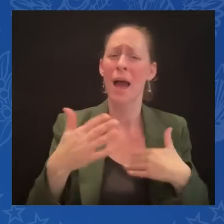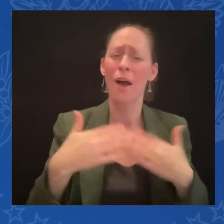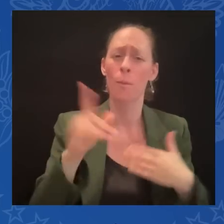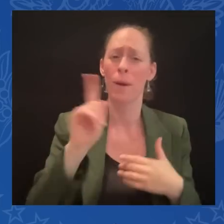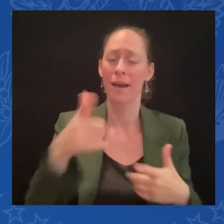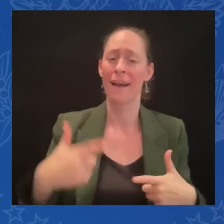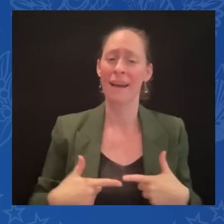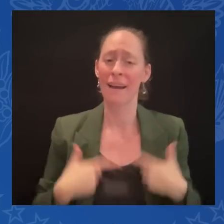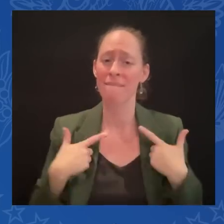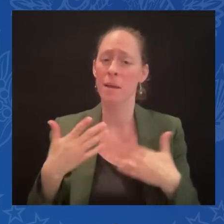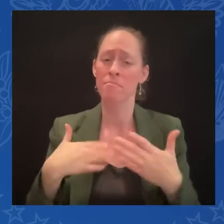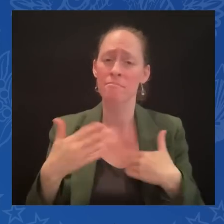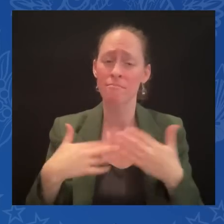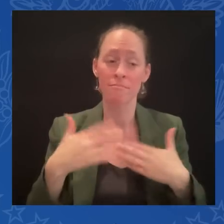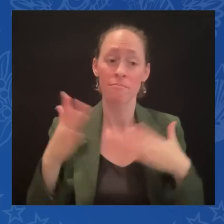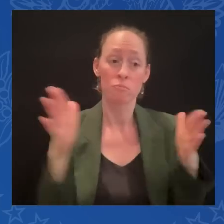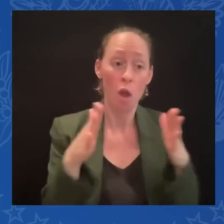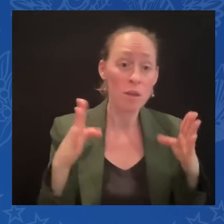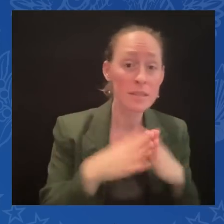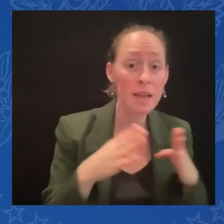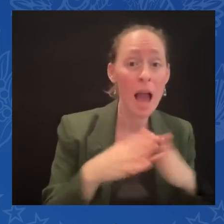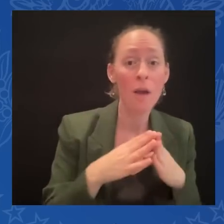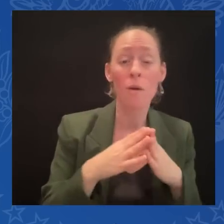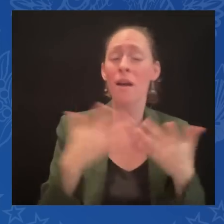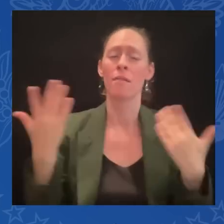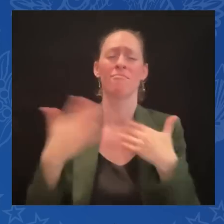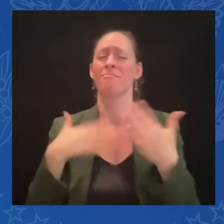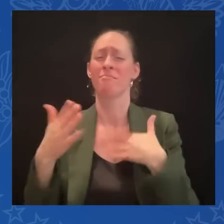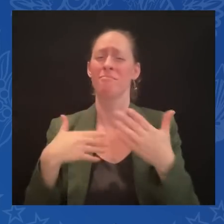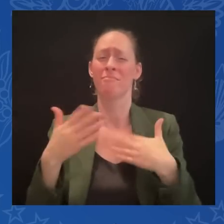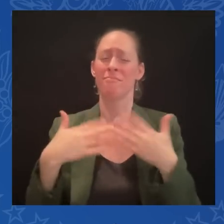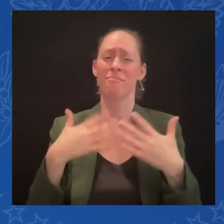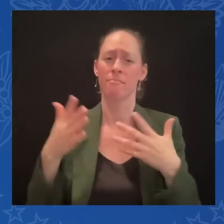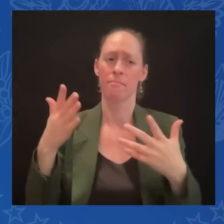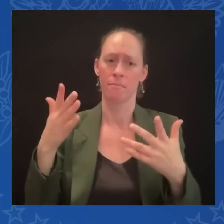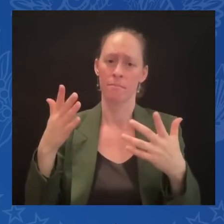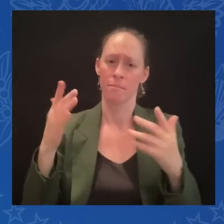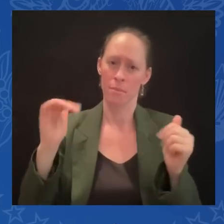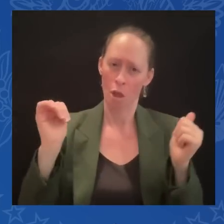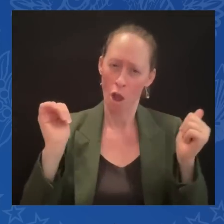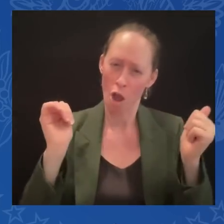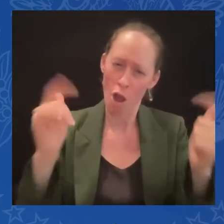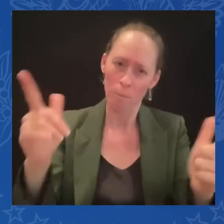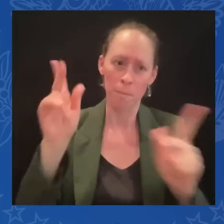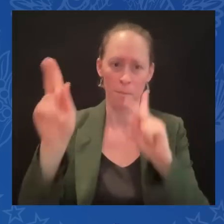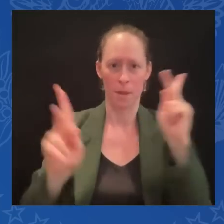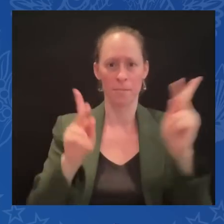and keep their roots where they grew up. That's the American Dream. My dad used to have an expression for -- growing up.